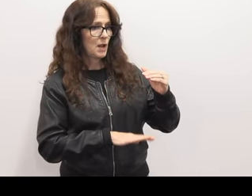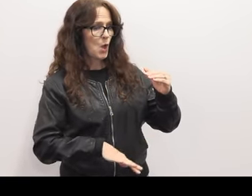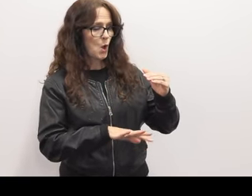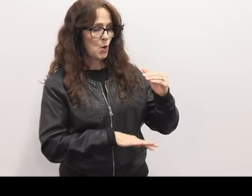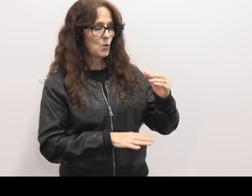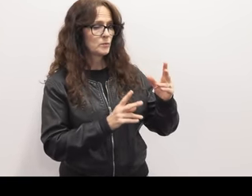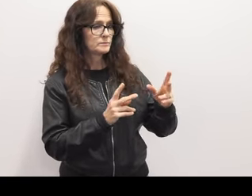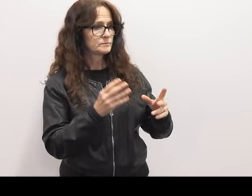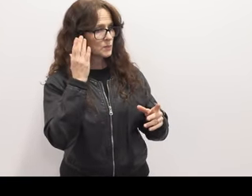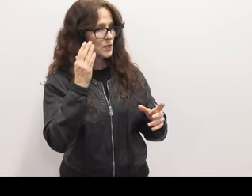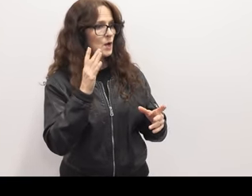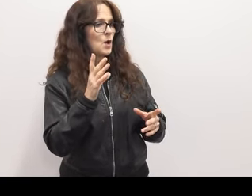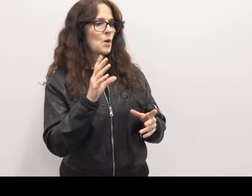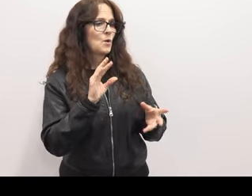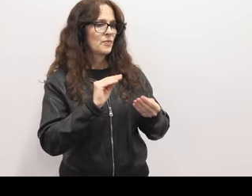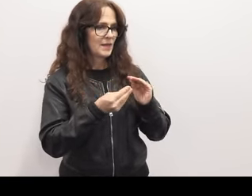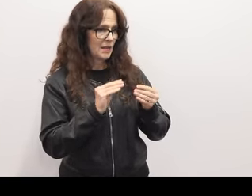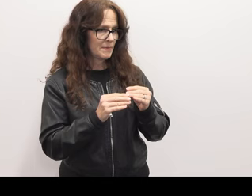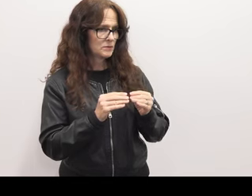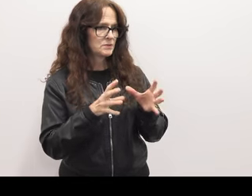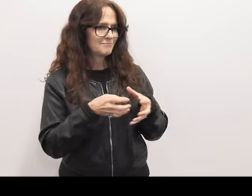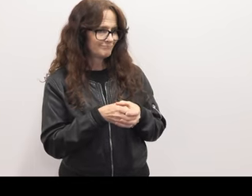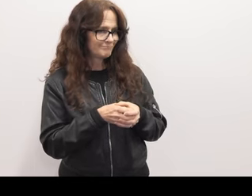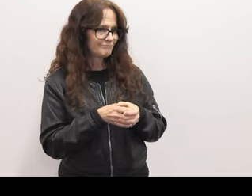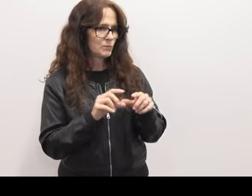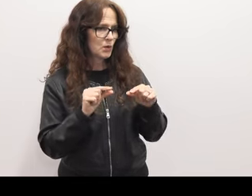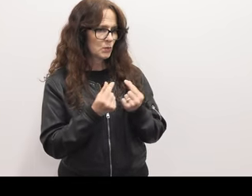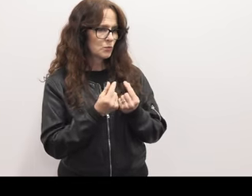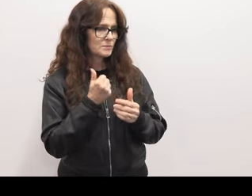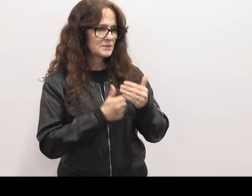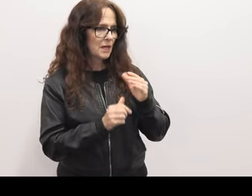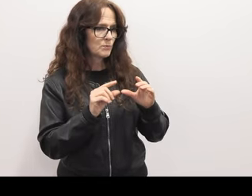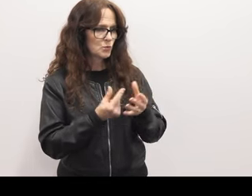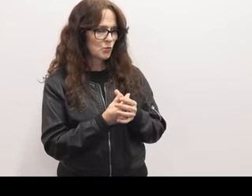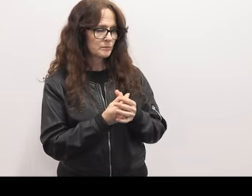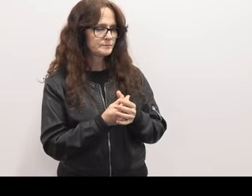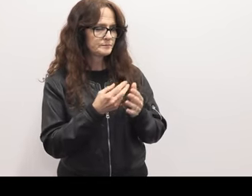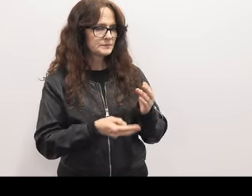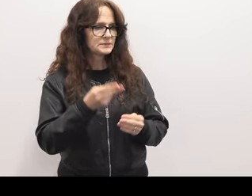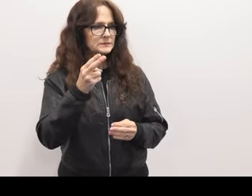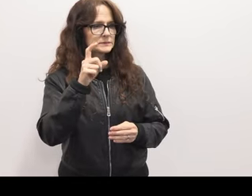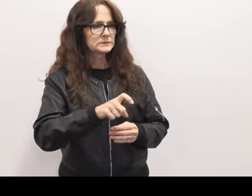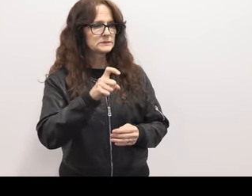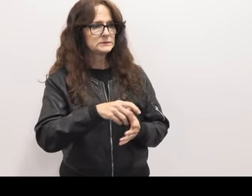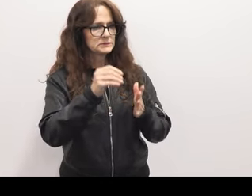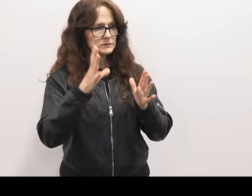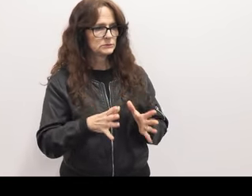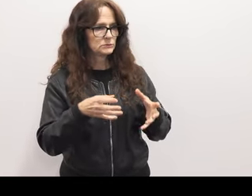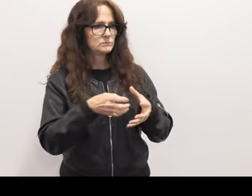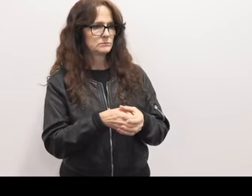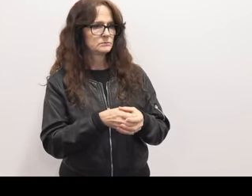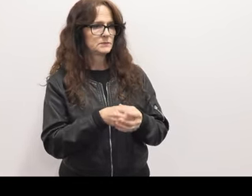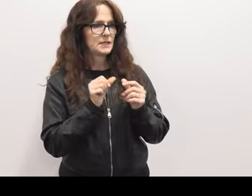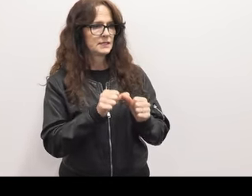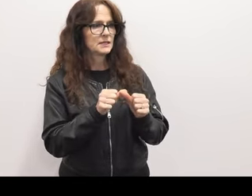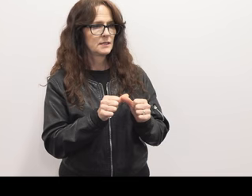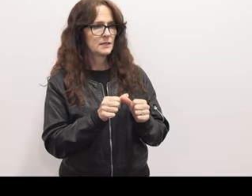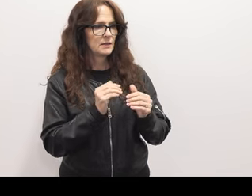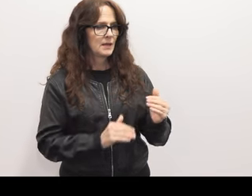We know demographically who that is in terms of our subgroups. It's our highest needs students and it's consistent with our equity and excellence.